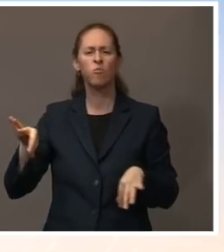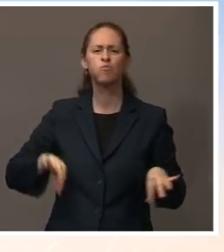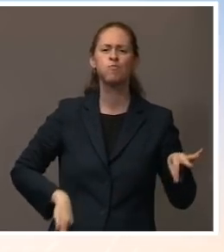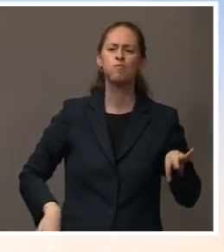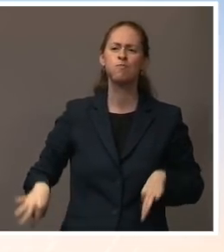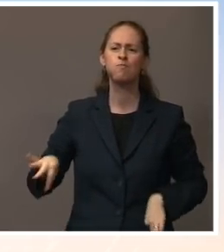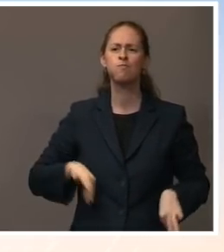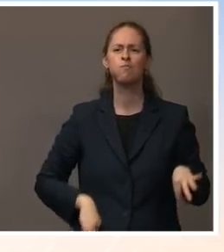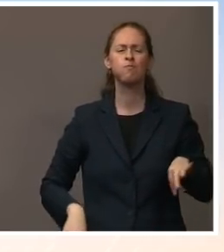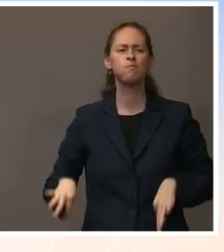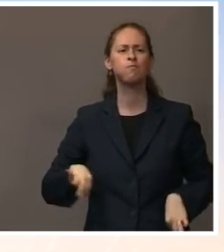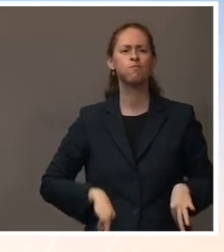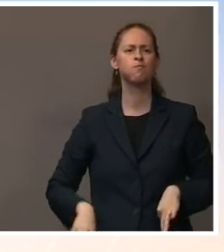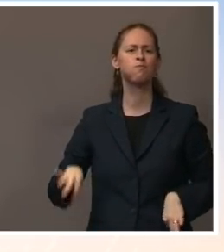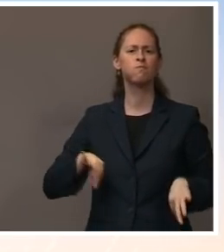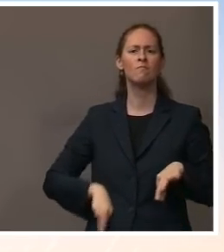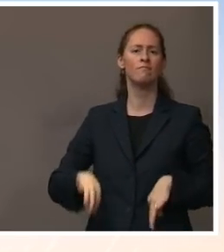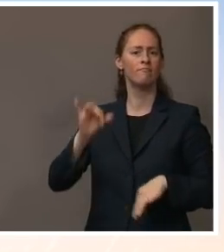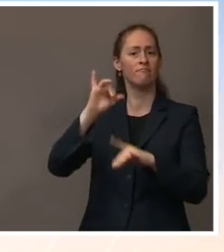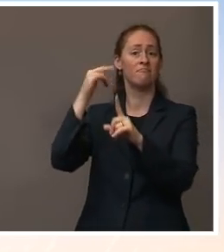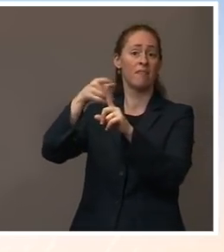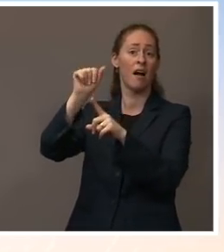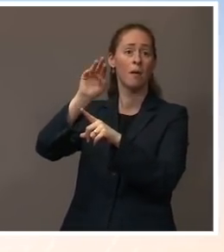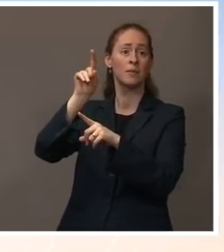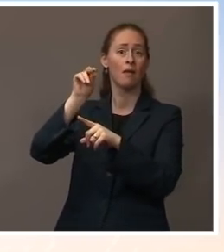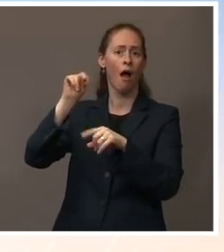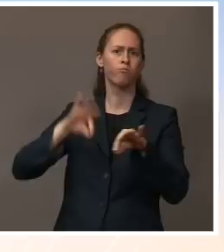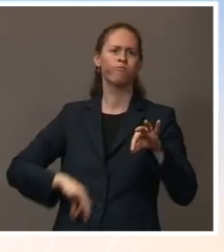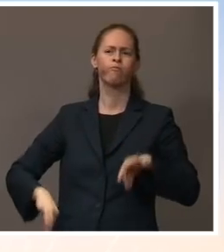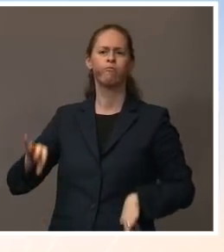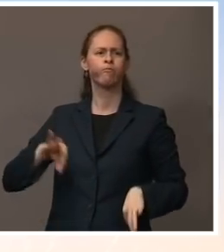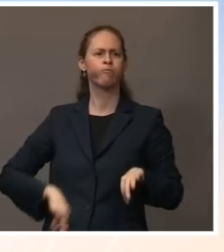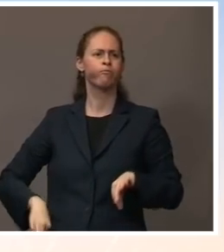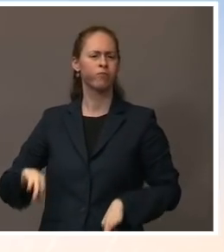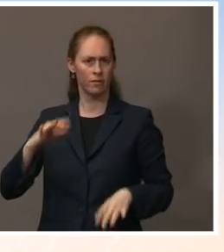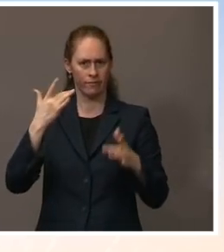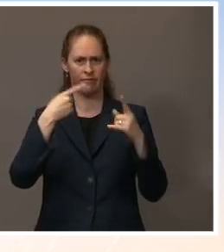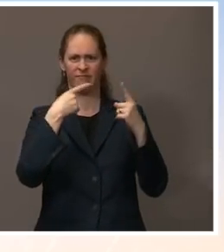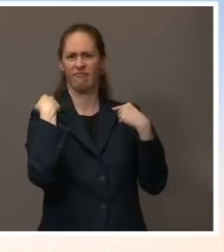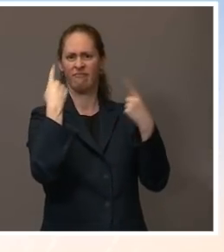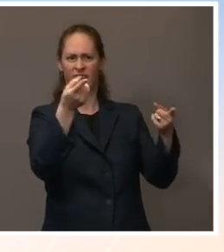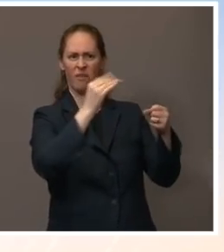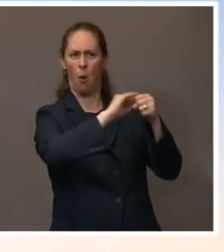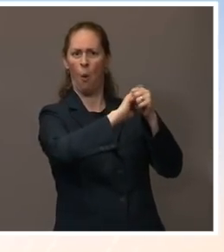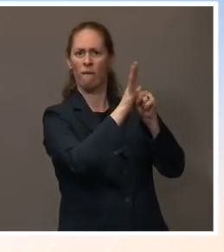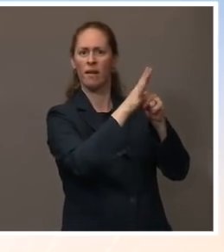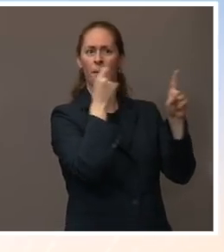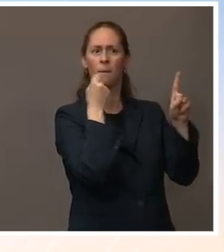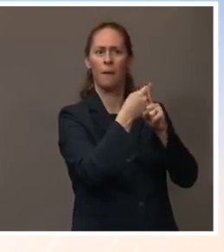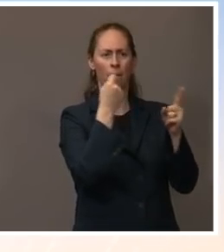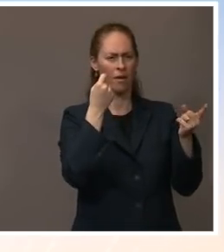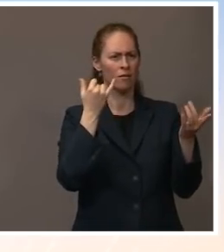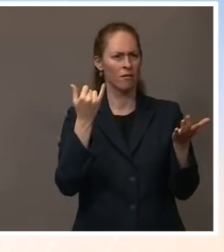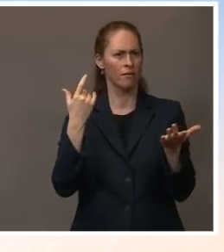and during the pandemic, and there have been warnings even from international financial institutions. So do you see that there's something sort of fundamental